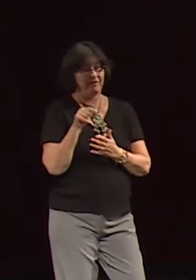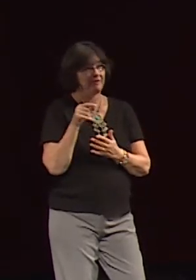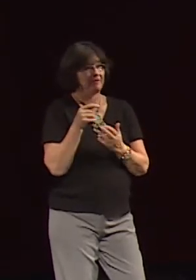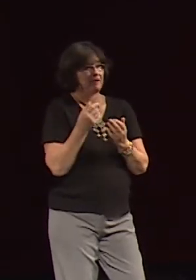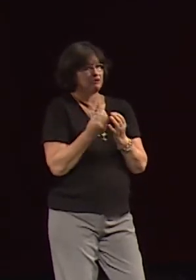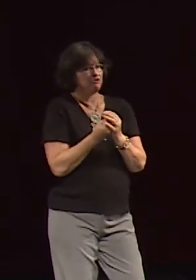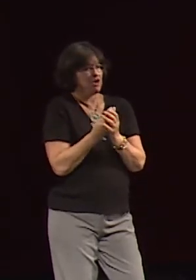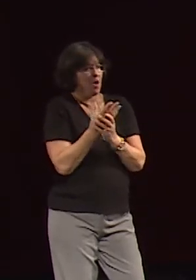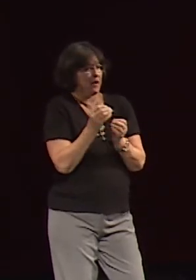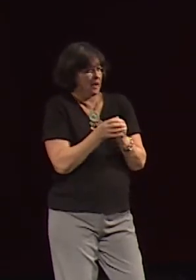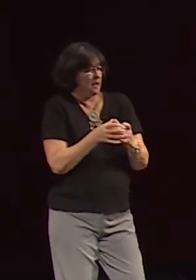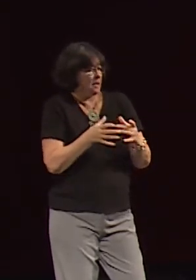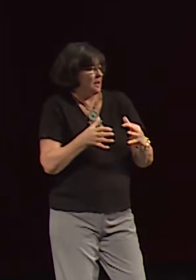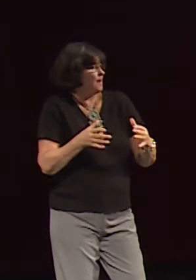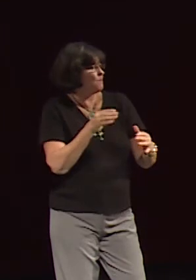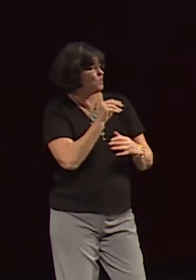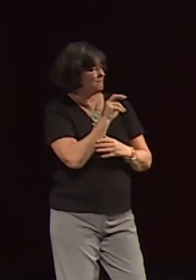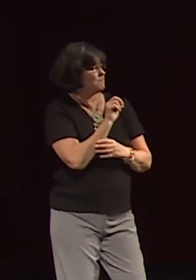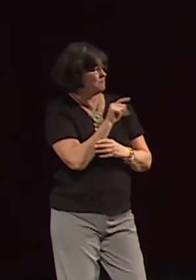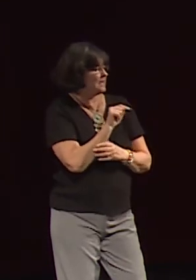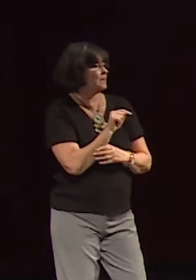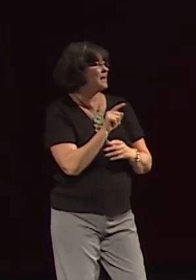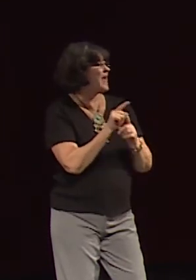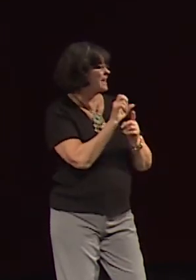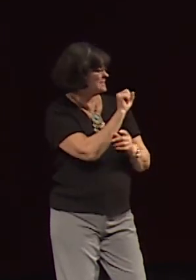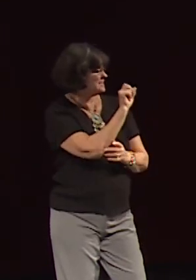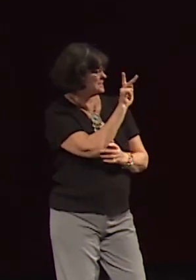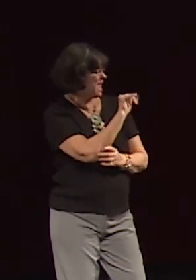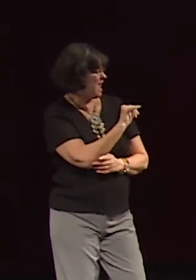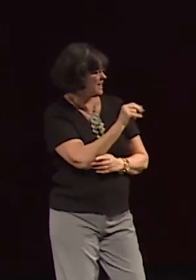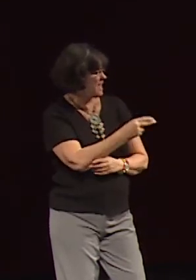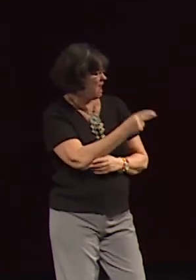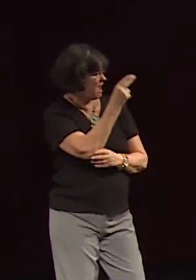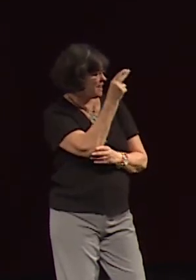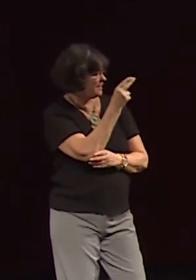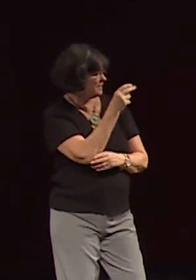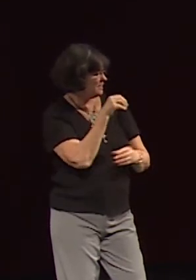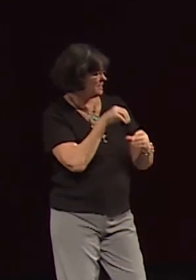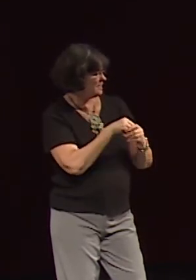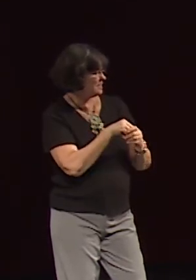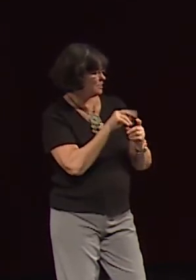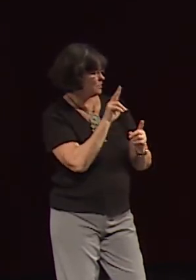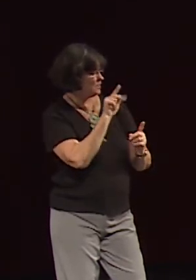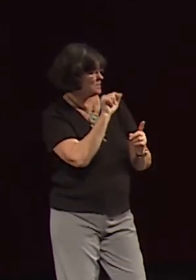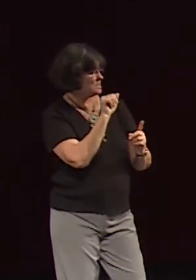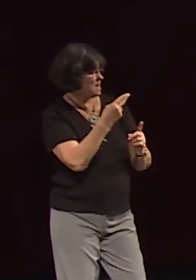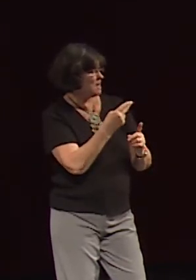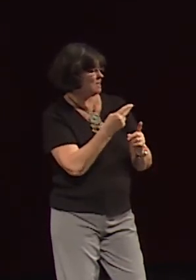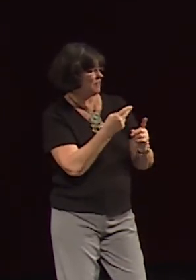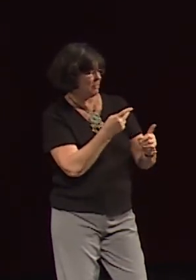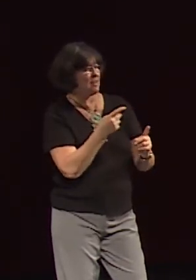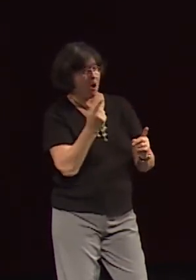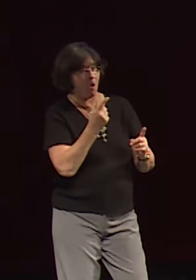And the growing number... Maybe you've heard of Sky High in Utah.